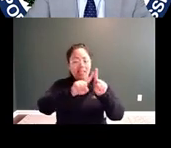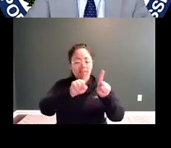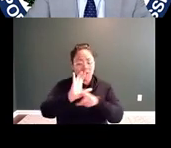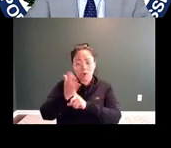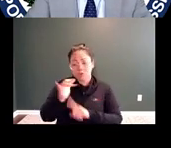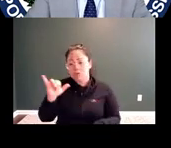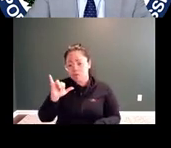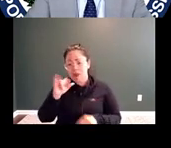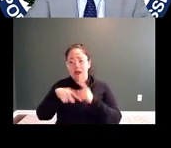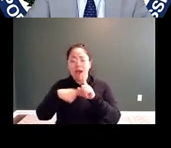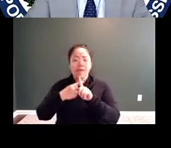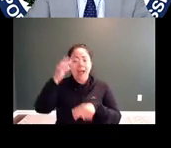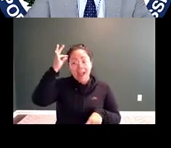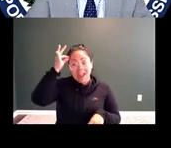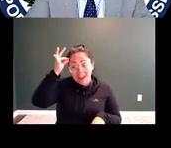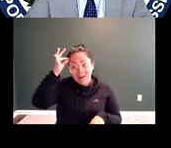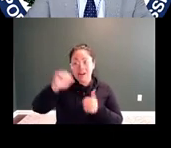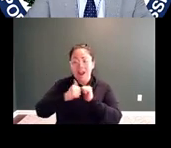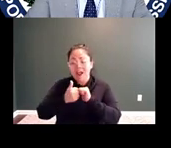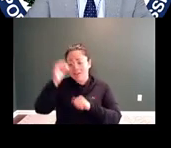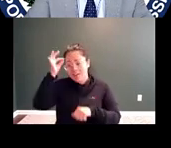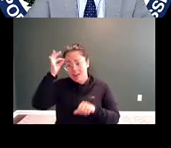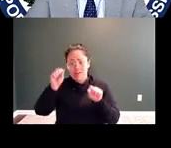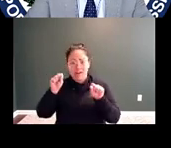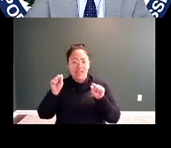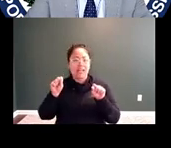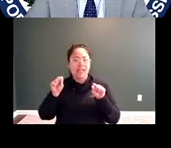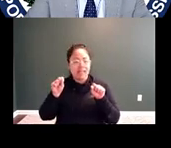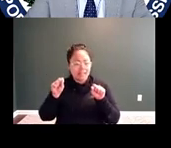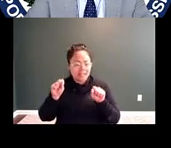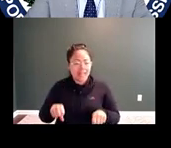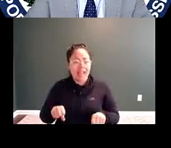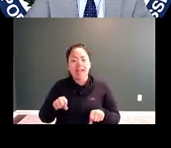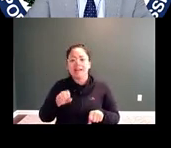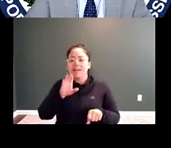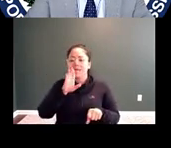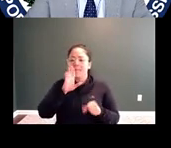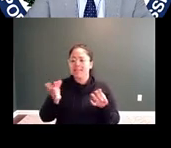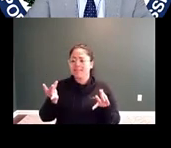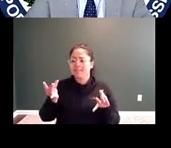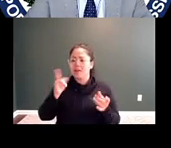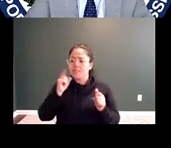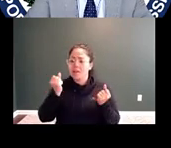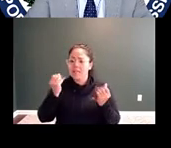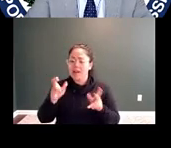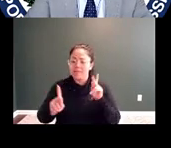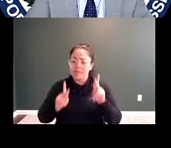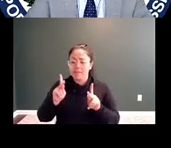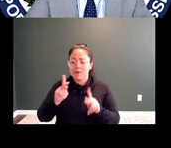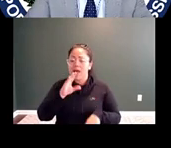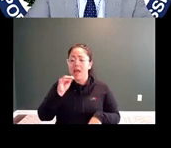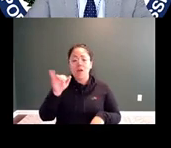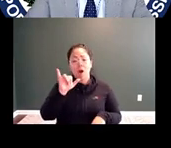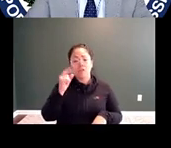and about how hair can be such a sticky point for lots of people in some ways, and also something that if we have questions